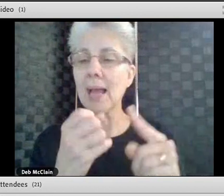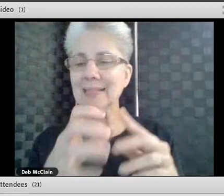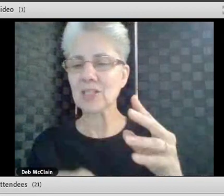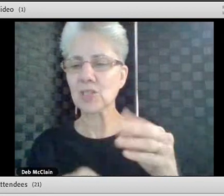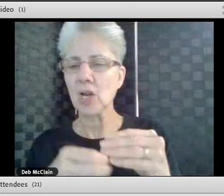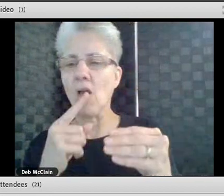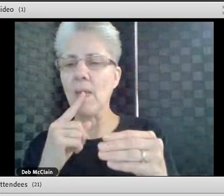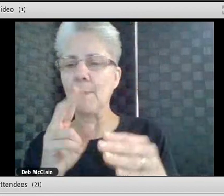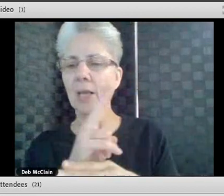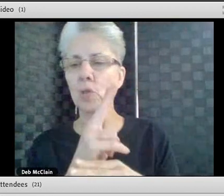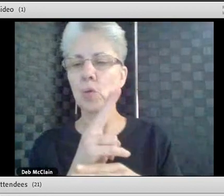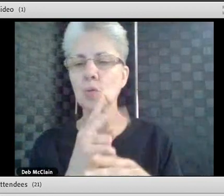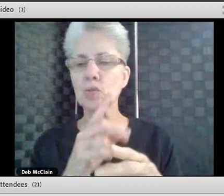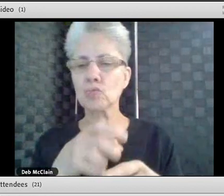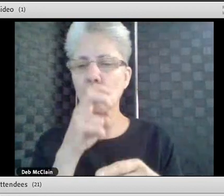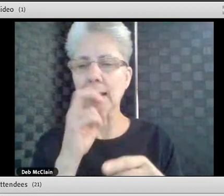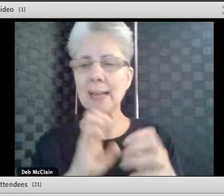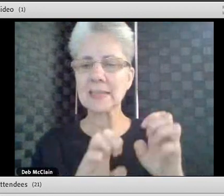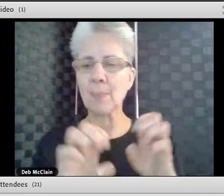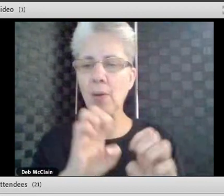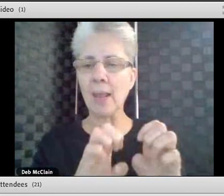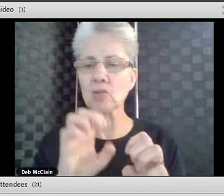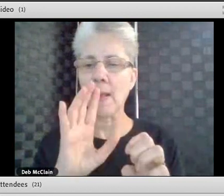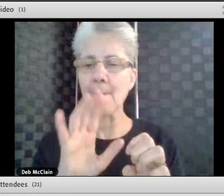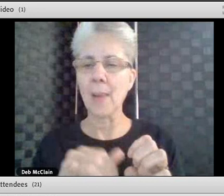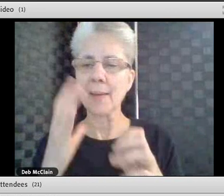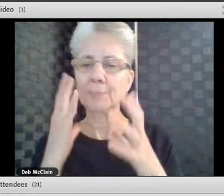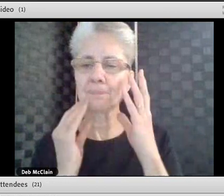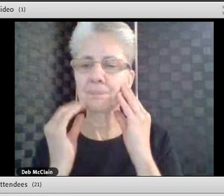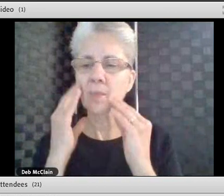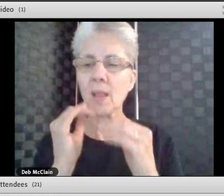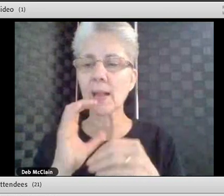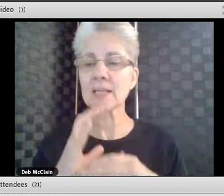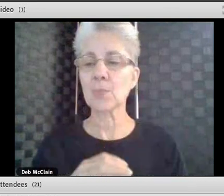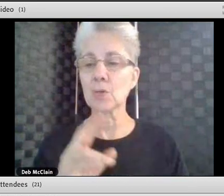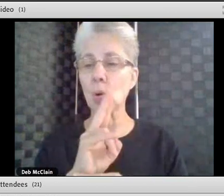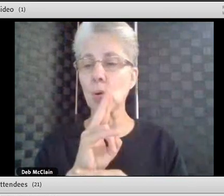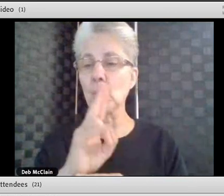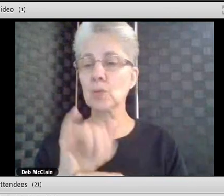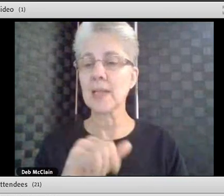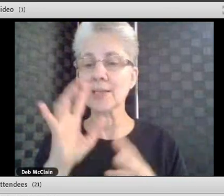Furthermore, are these being used strictly experientially by these customers,